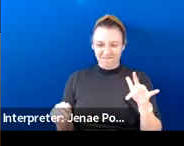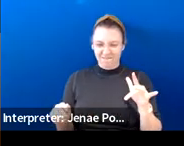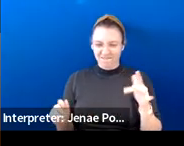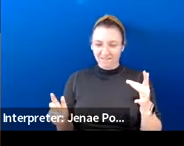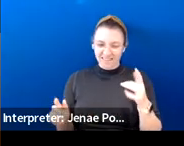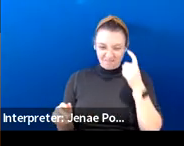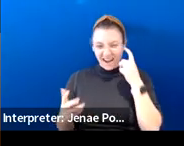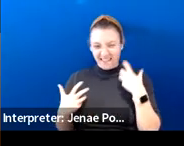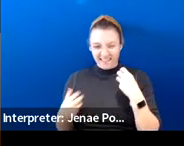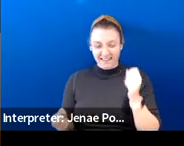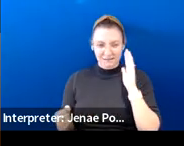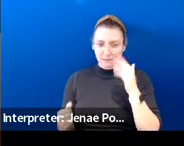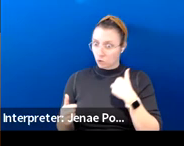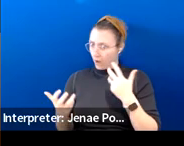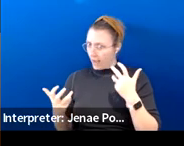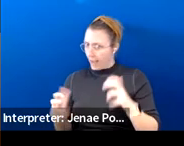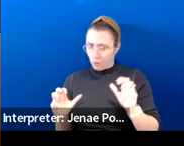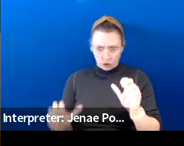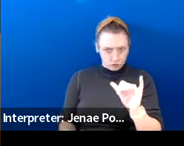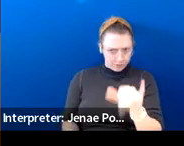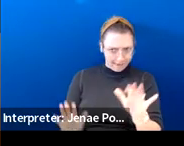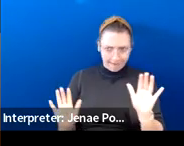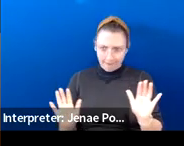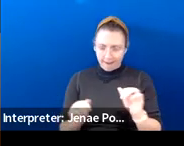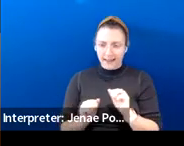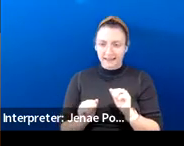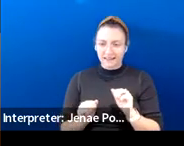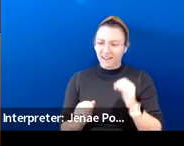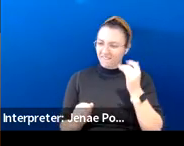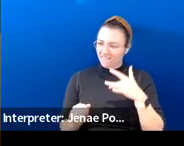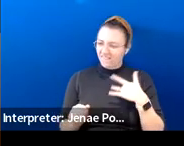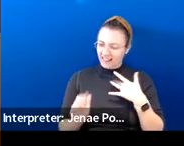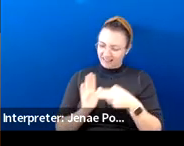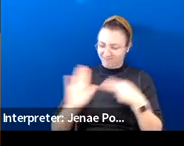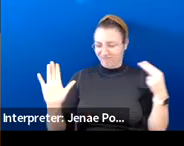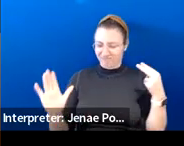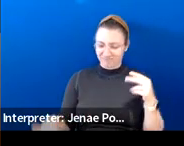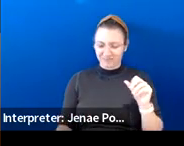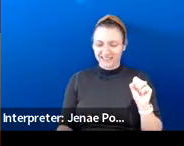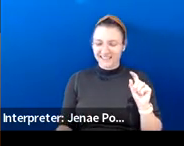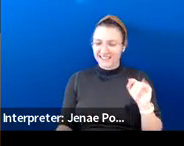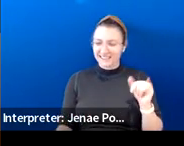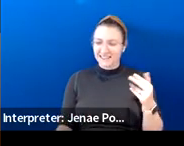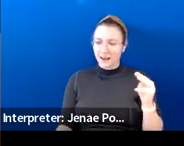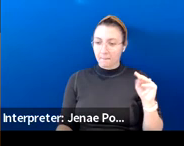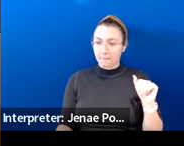It seems like, oh, I don't want to do it or you that stigma where it's like, you know, if you take mental health and you just have a person